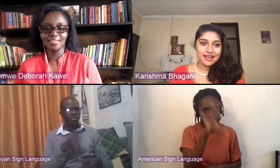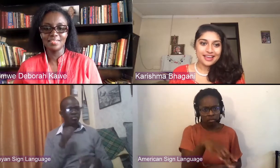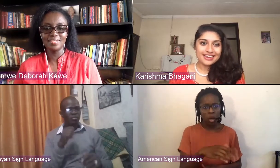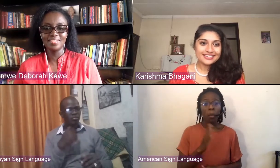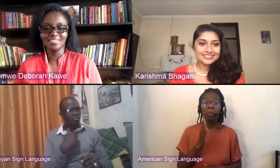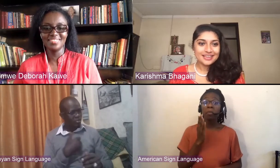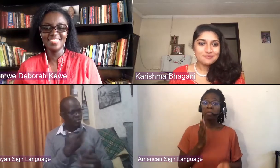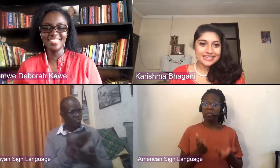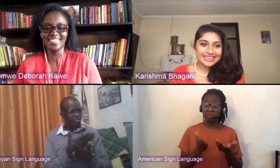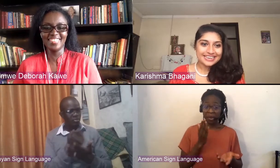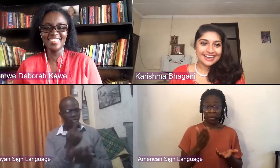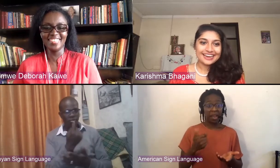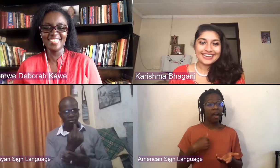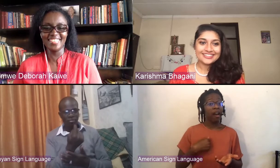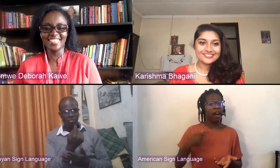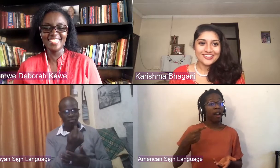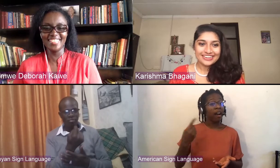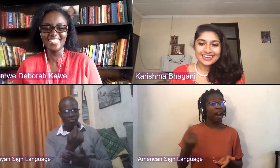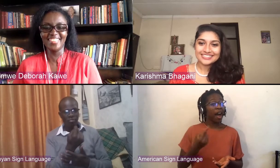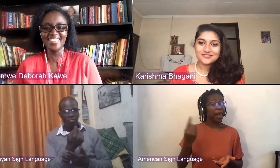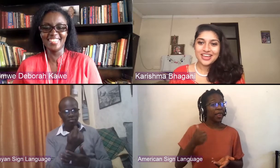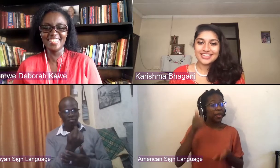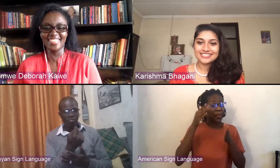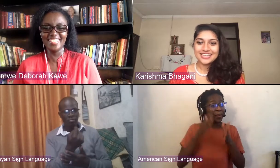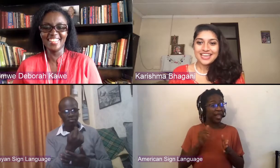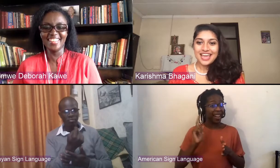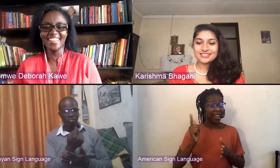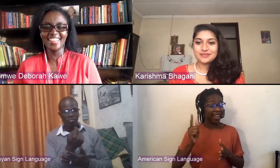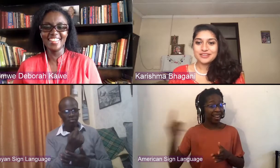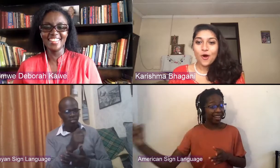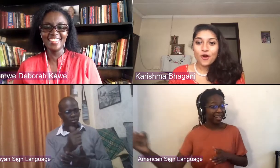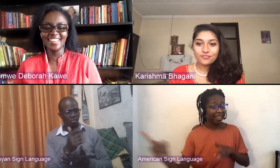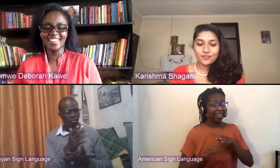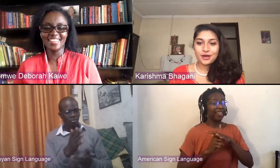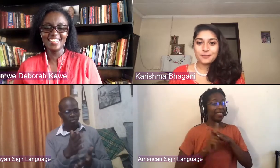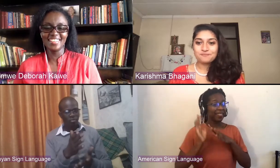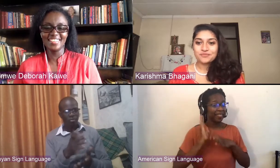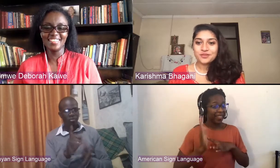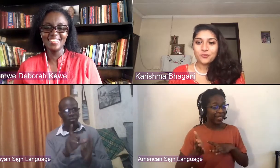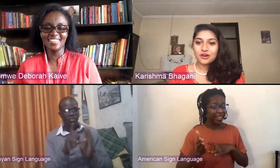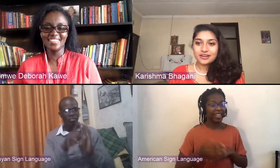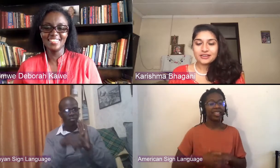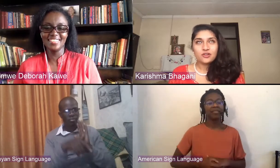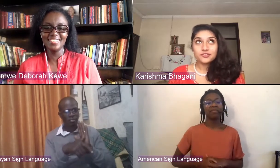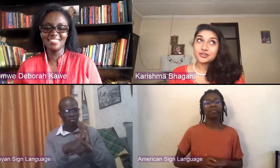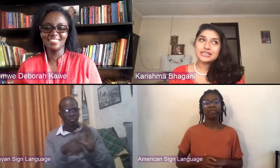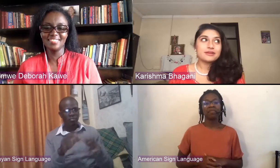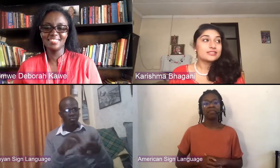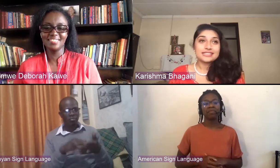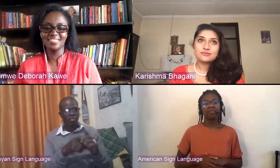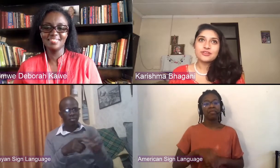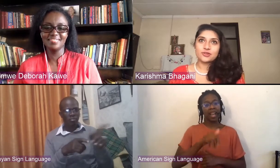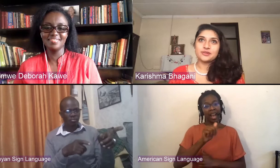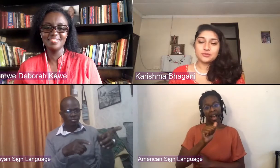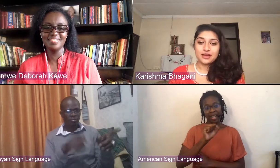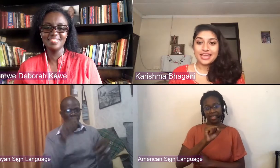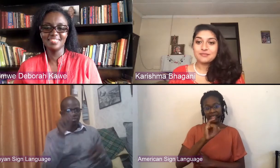by a little somebody later on Asiimwe has been off work. Not really because Asiimwe is always working,